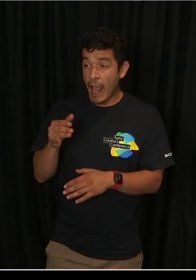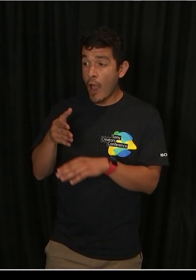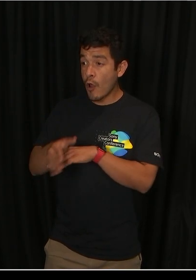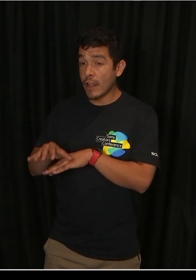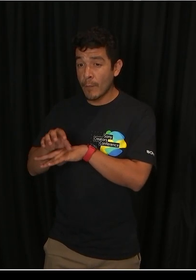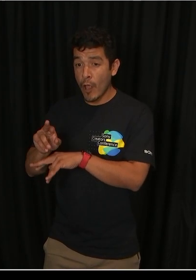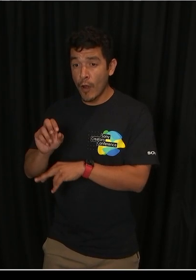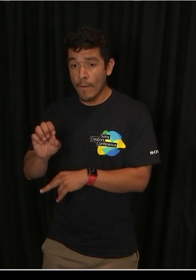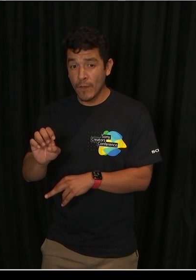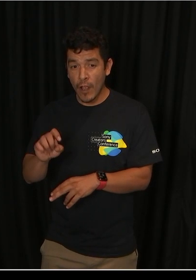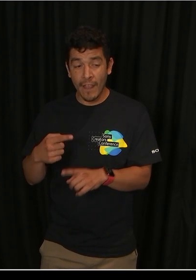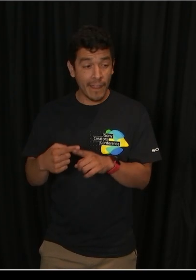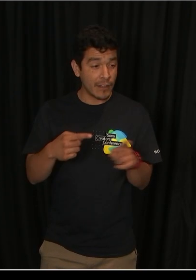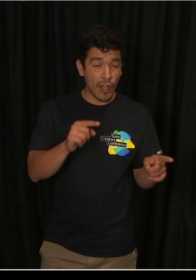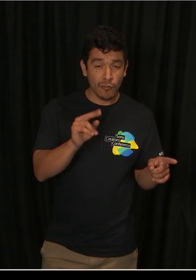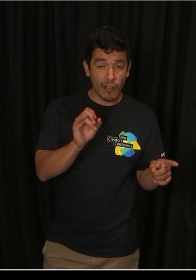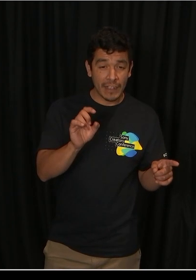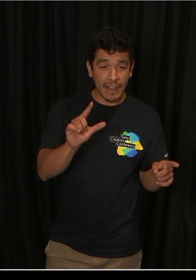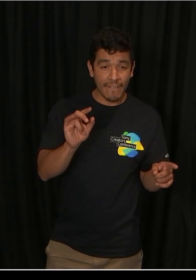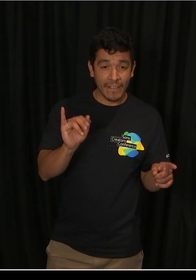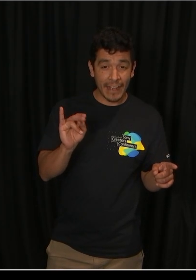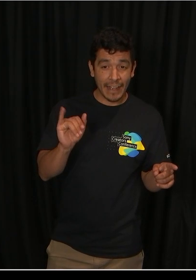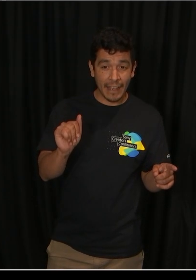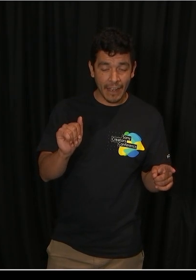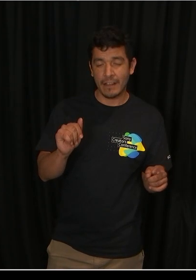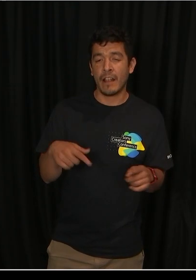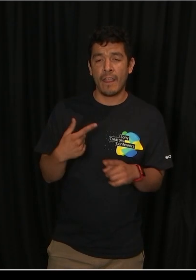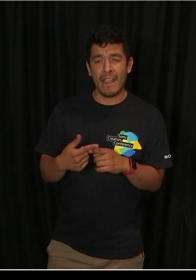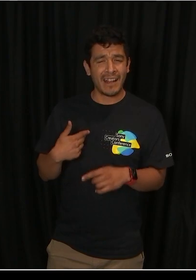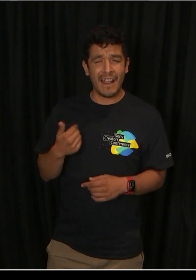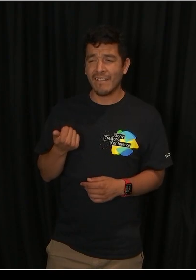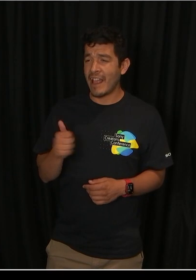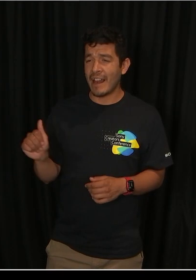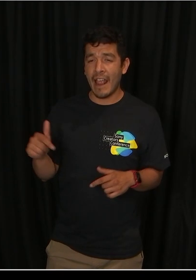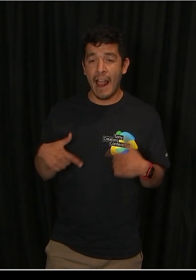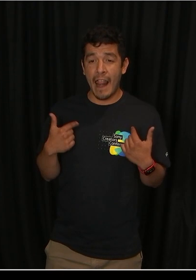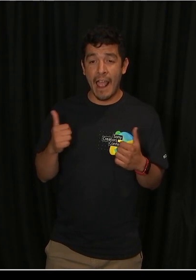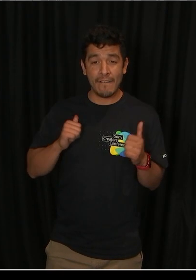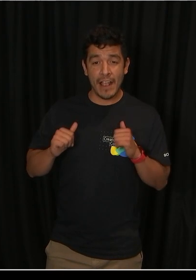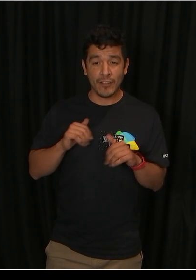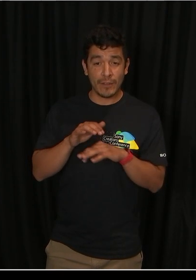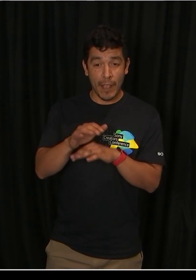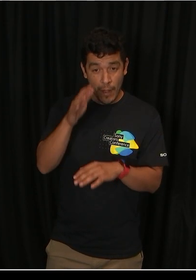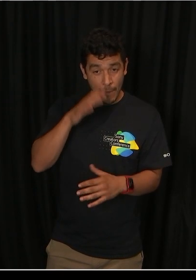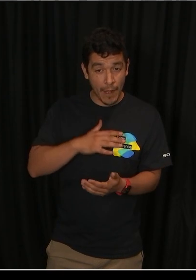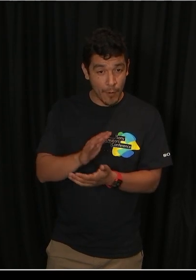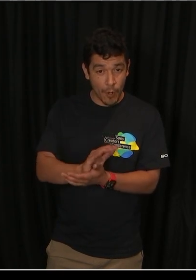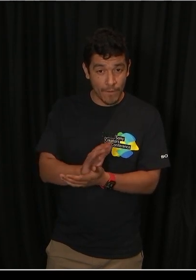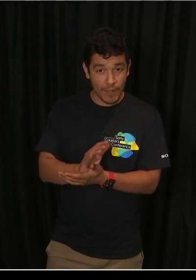to Hotel Transylvania to pretty much every live action Spider-Man movie, there's been a lot of different things.